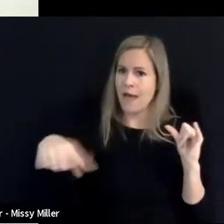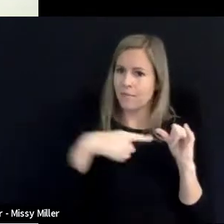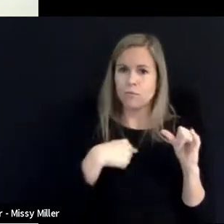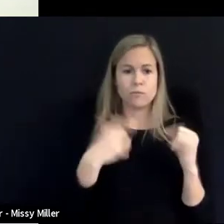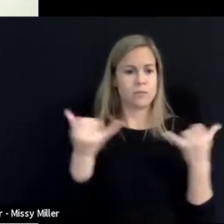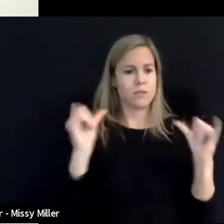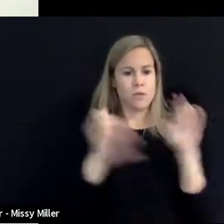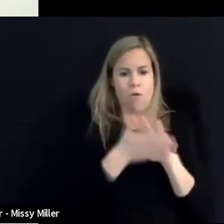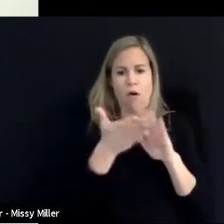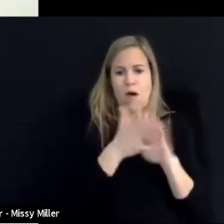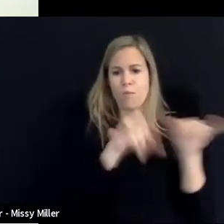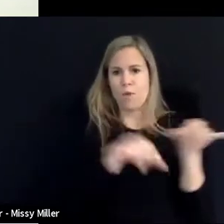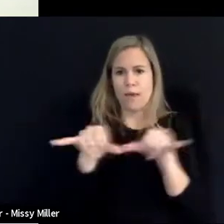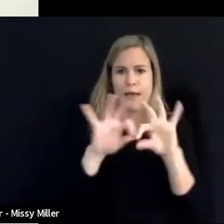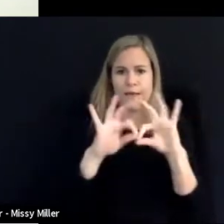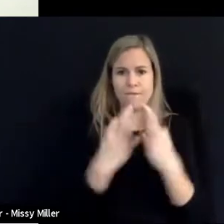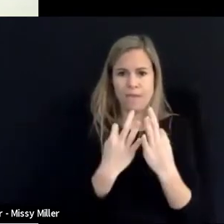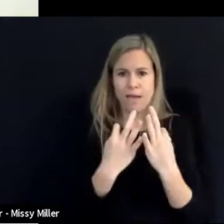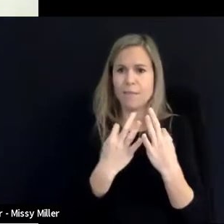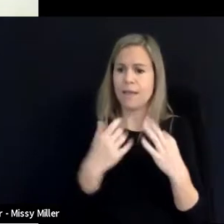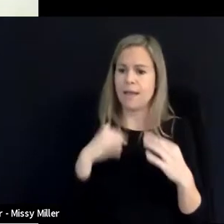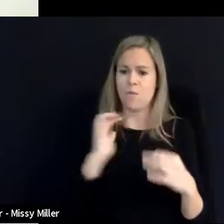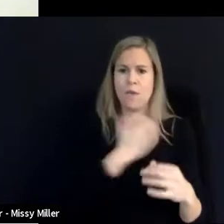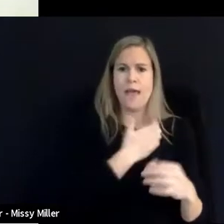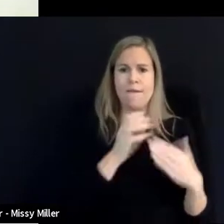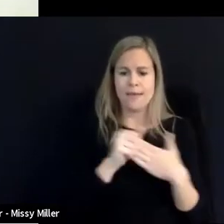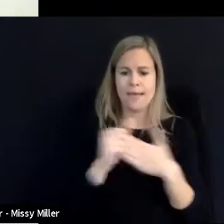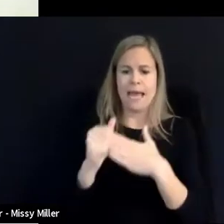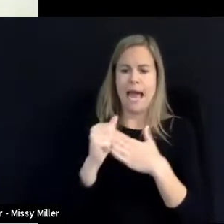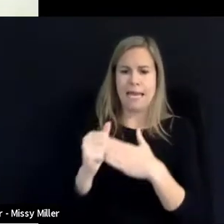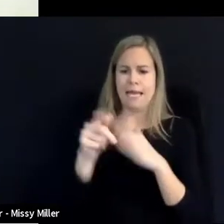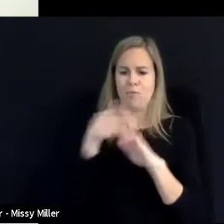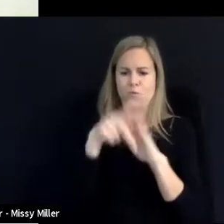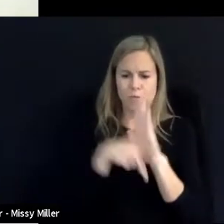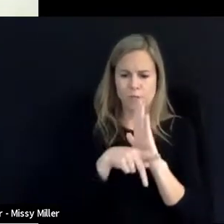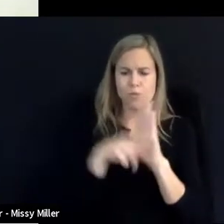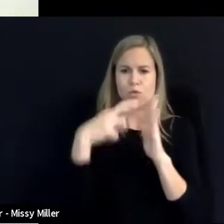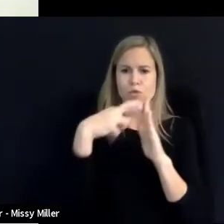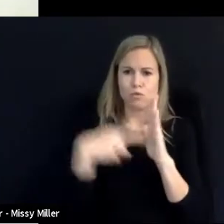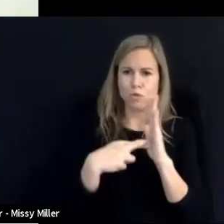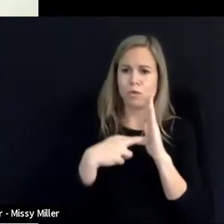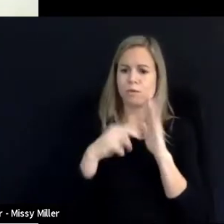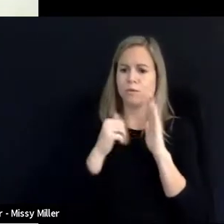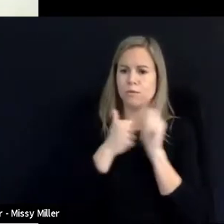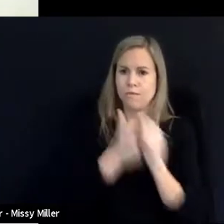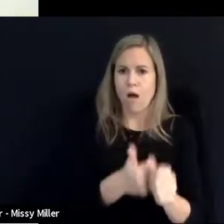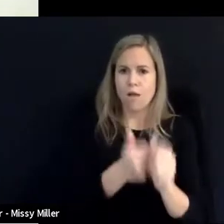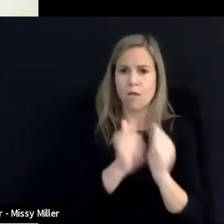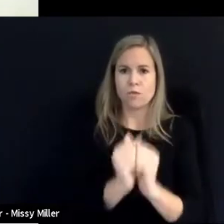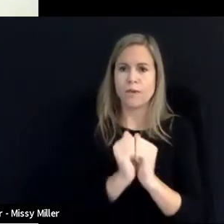Would it be kind of the guiding principles that we follow as we work together as a family?